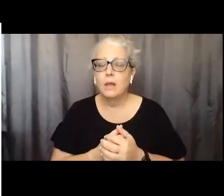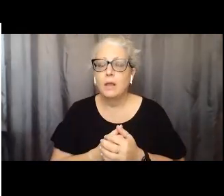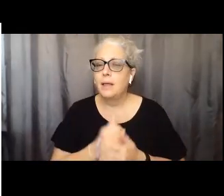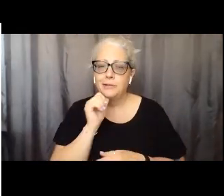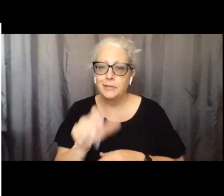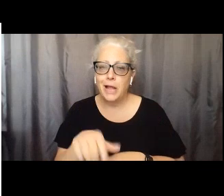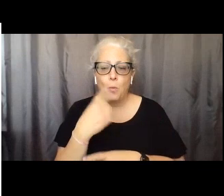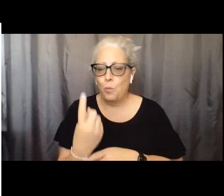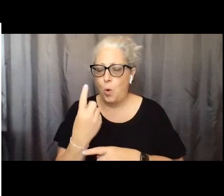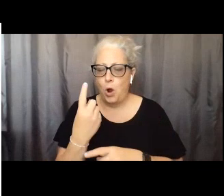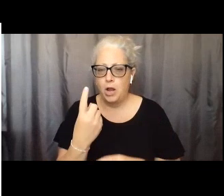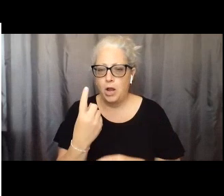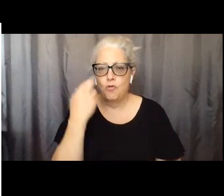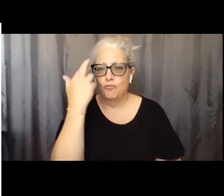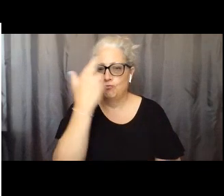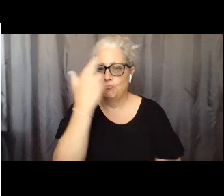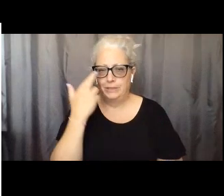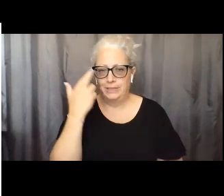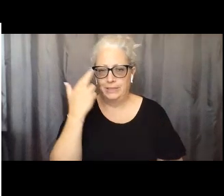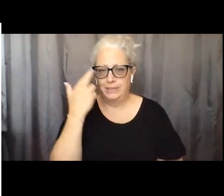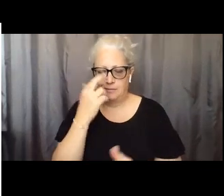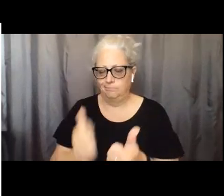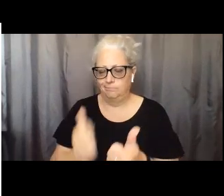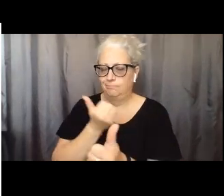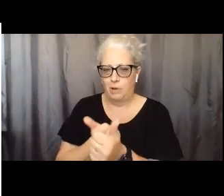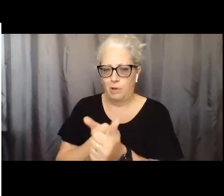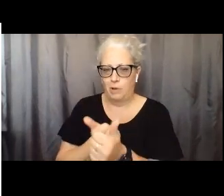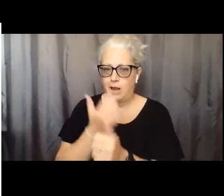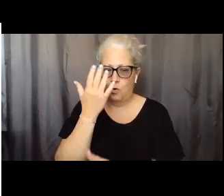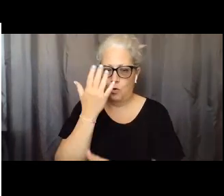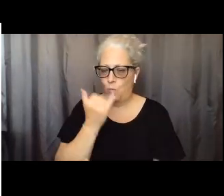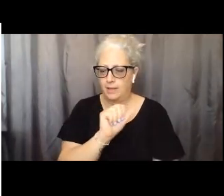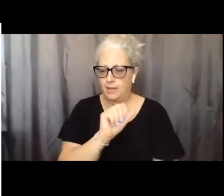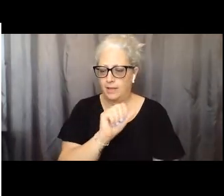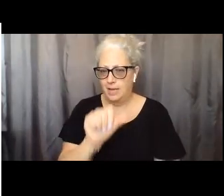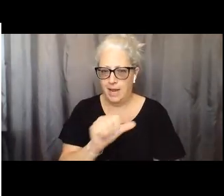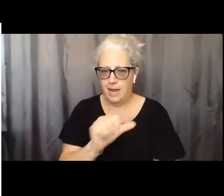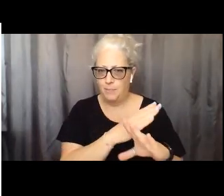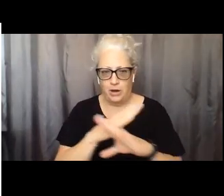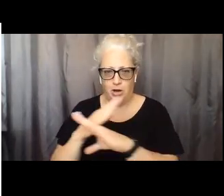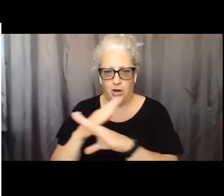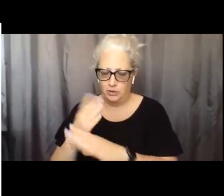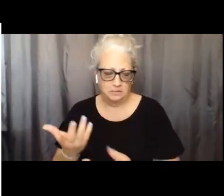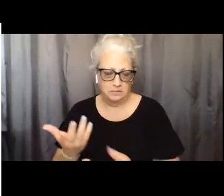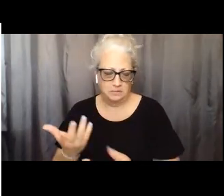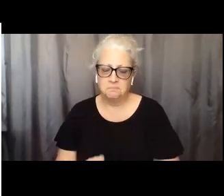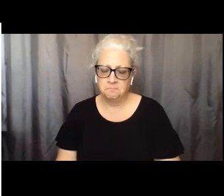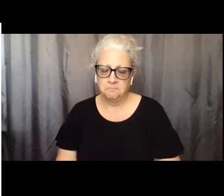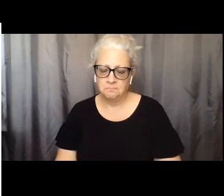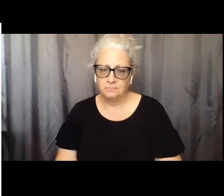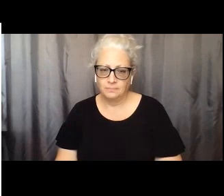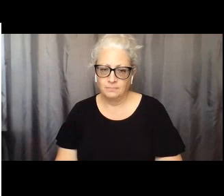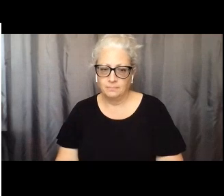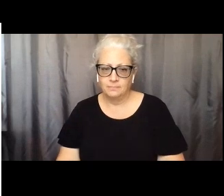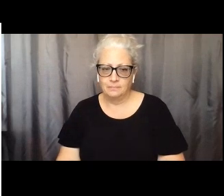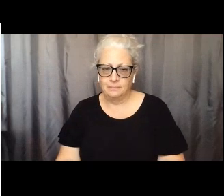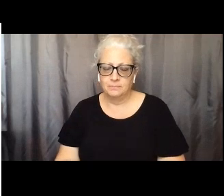or there's not one reason as to why we have these physical barriers on campus.